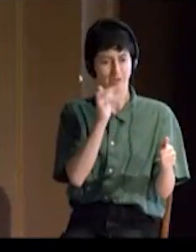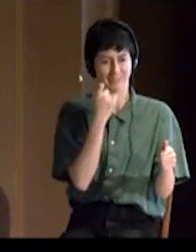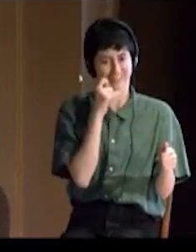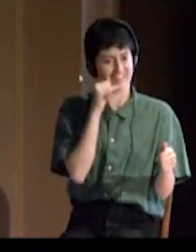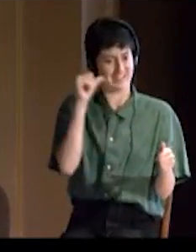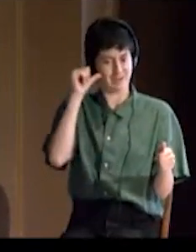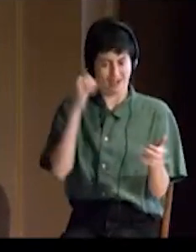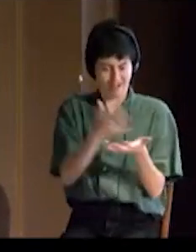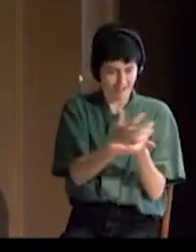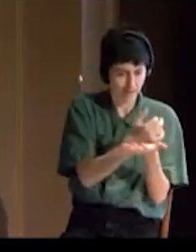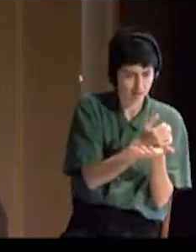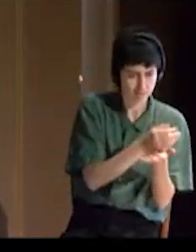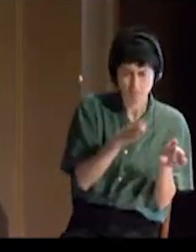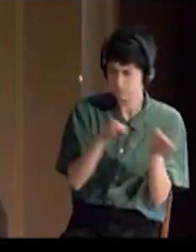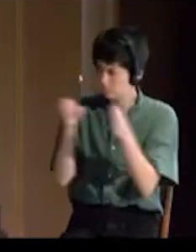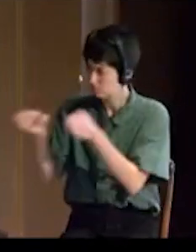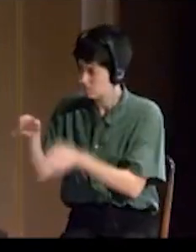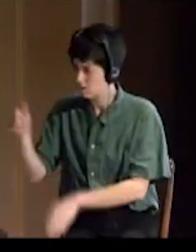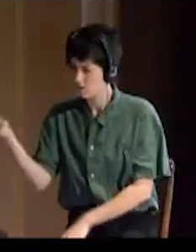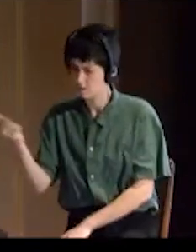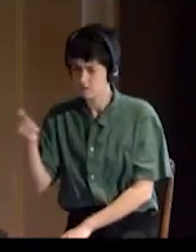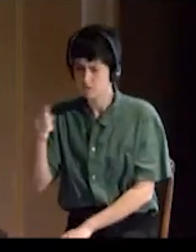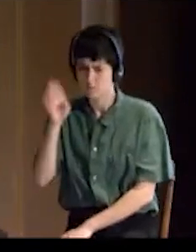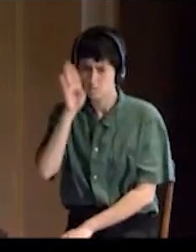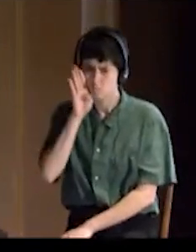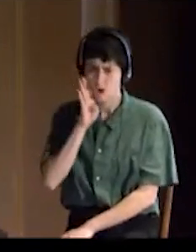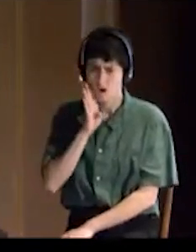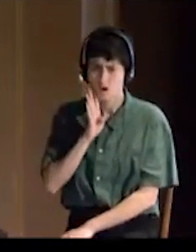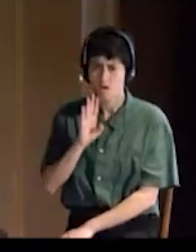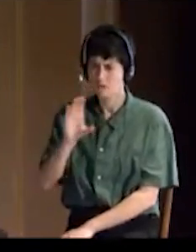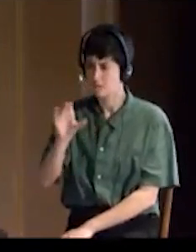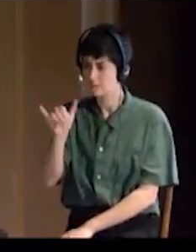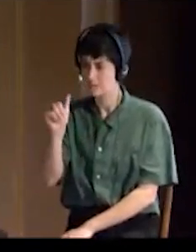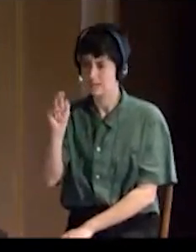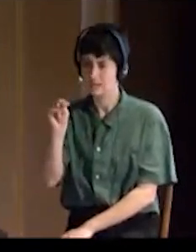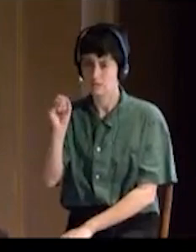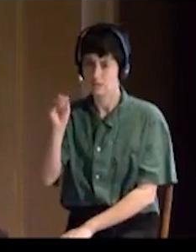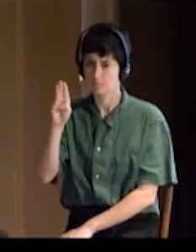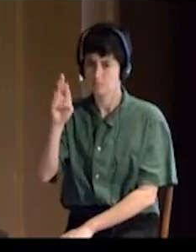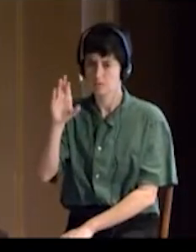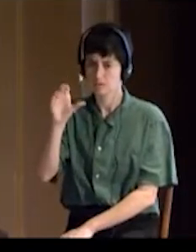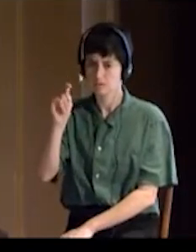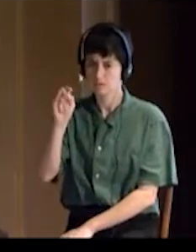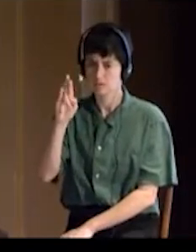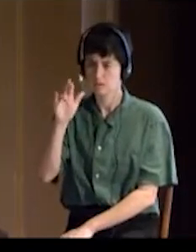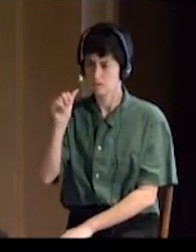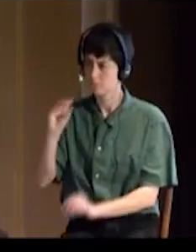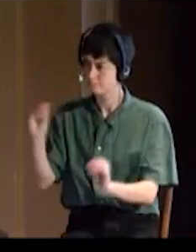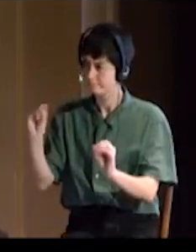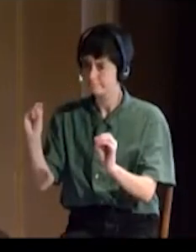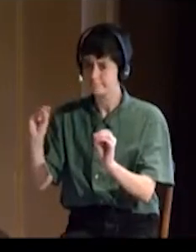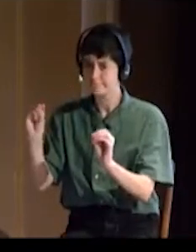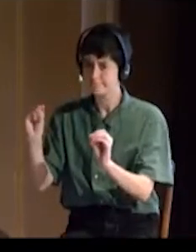of the cyanobacteria anymore. However the chemical compounds present, they remain there.